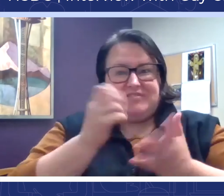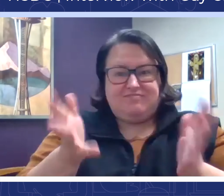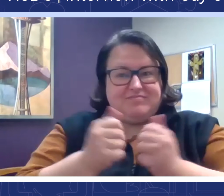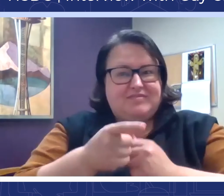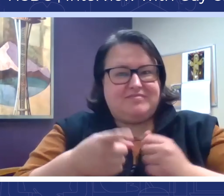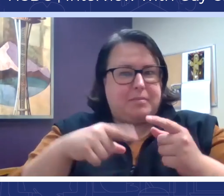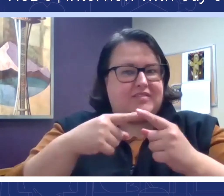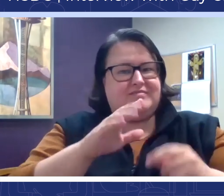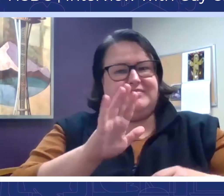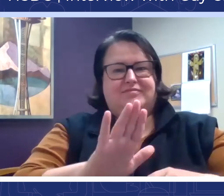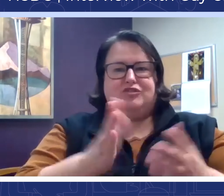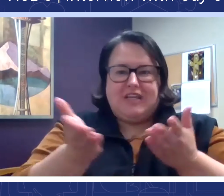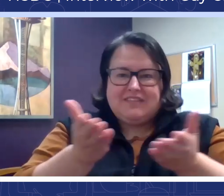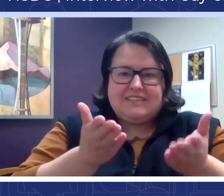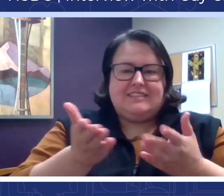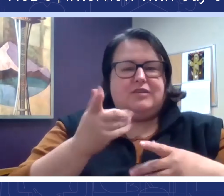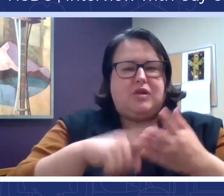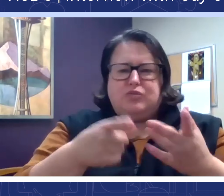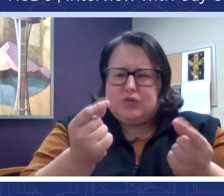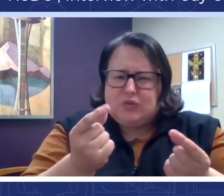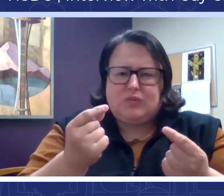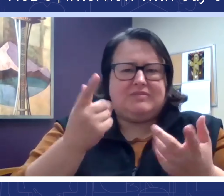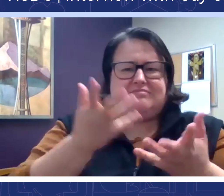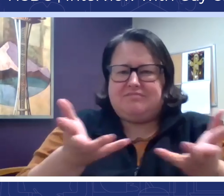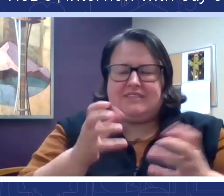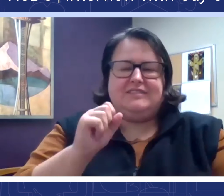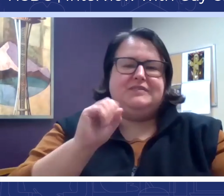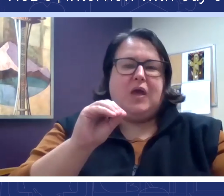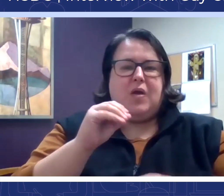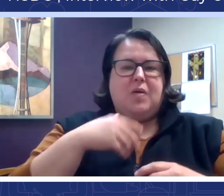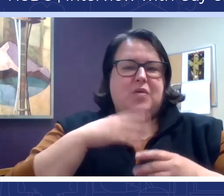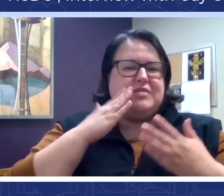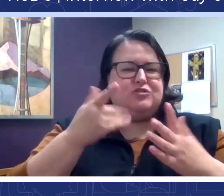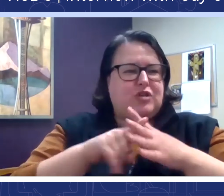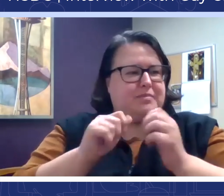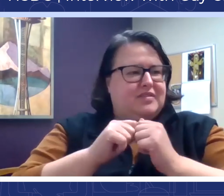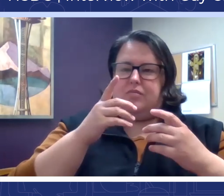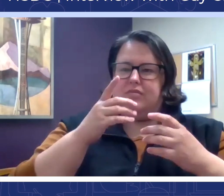an opportunity to talk with you more about the services your agency provides and what you all do.